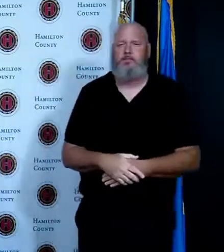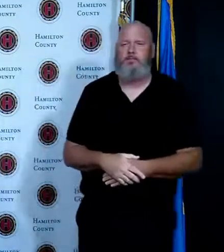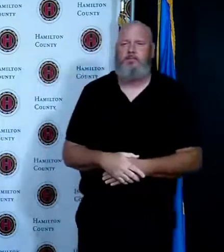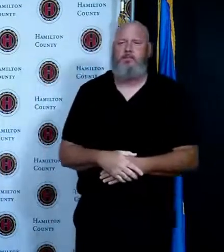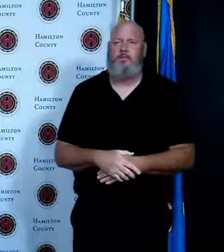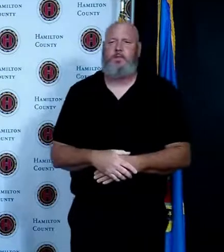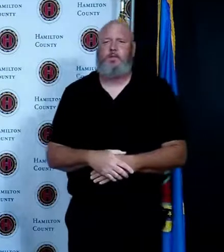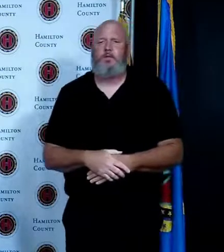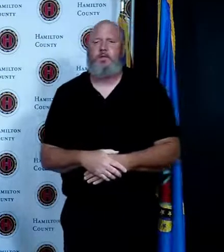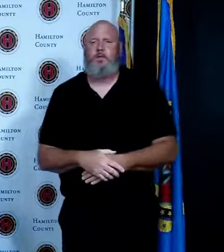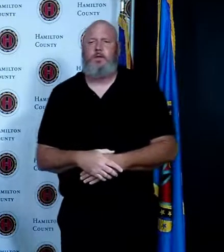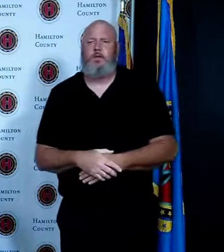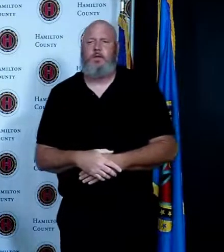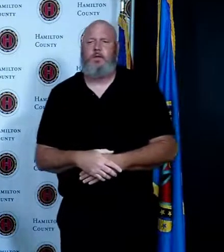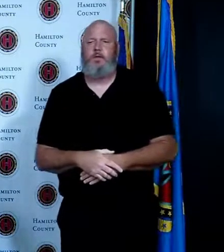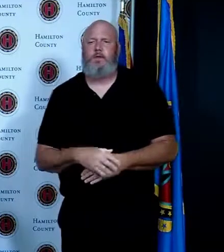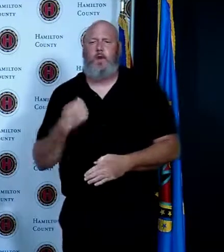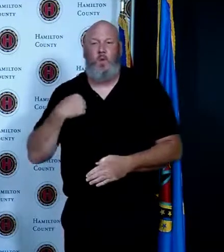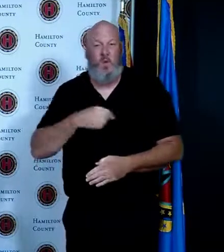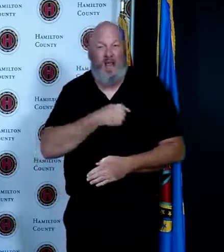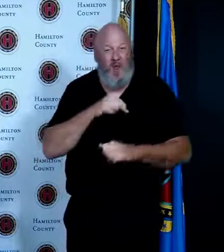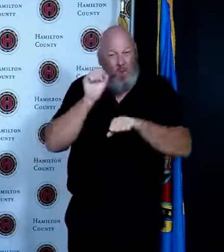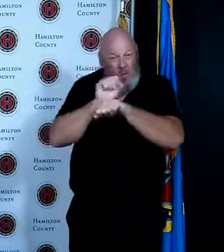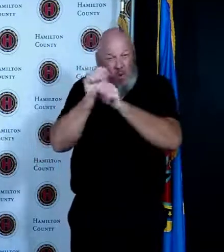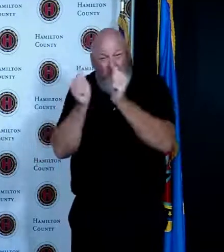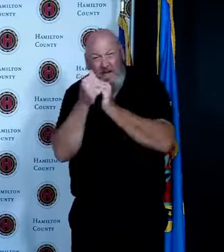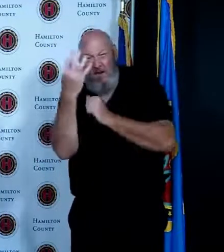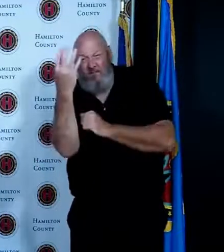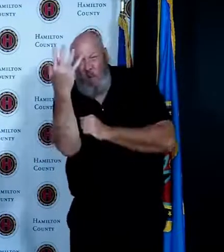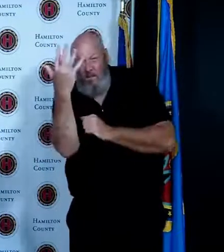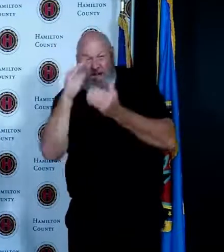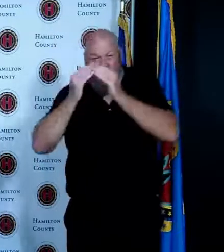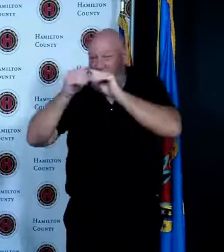responsible for Commissioner Driehaus referenced 49 communities as you know we